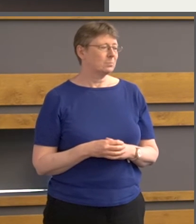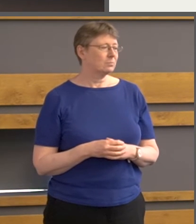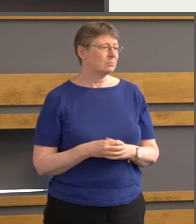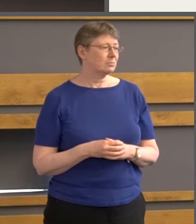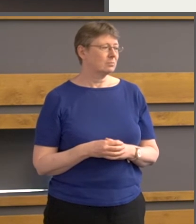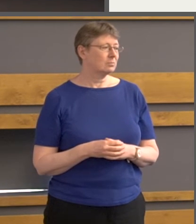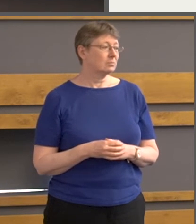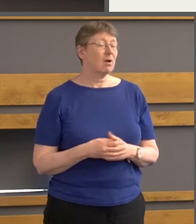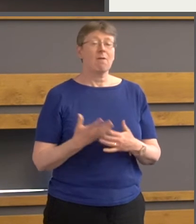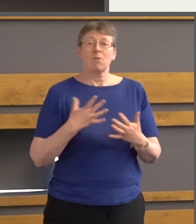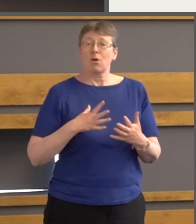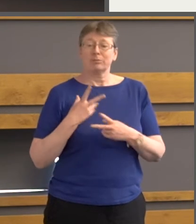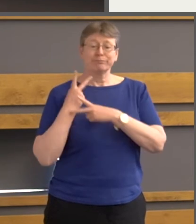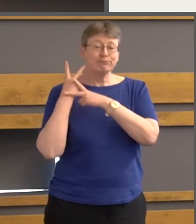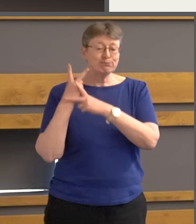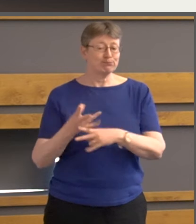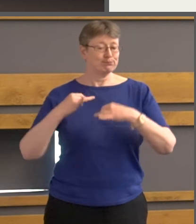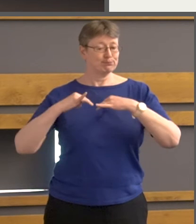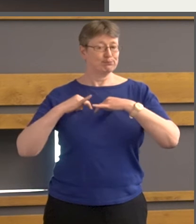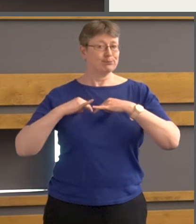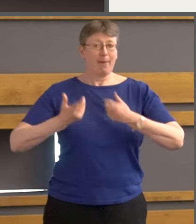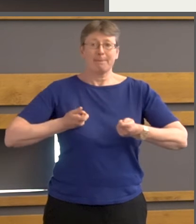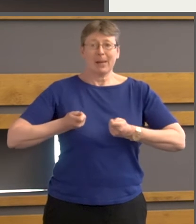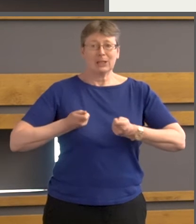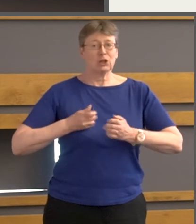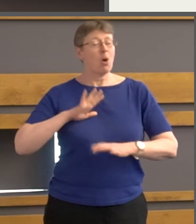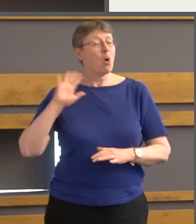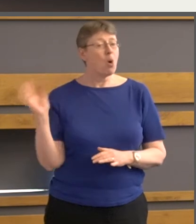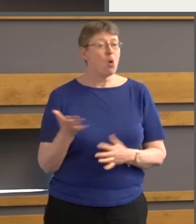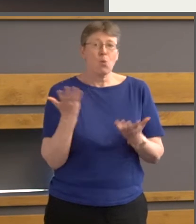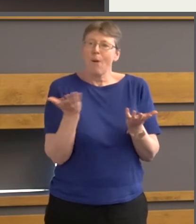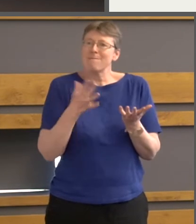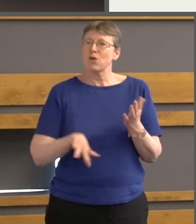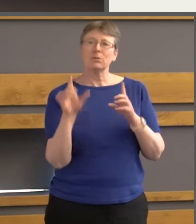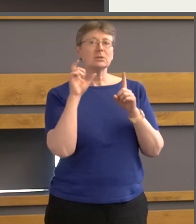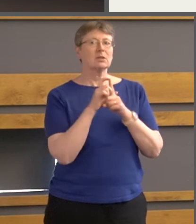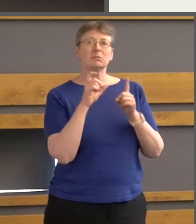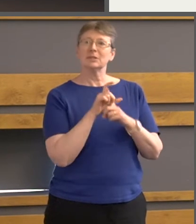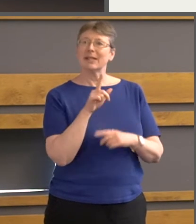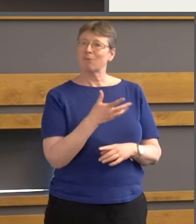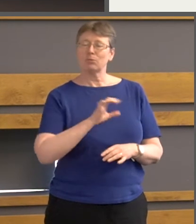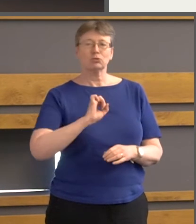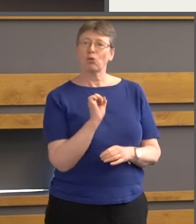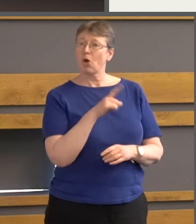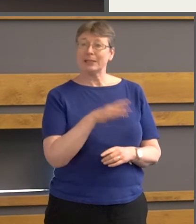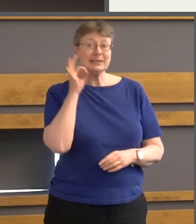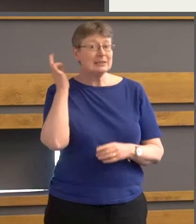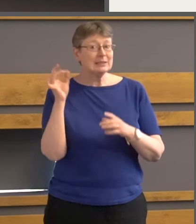to the manager to the salesman, they were all Dundonians, Scots. And the tea industry was the same.